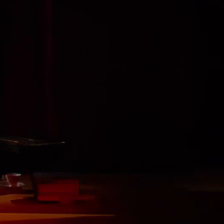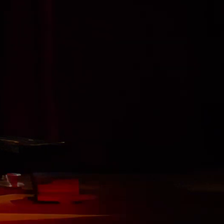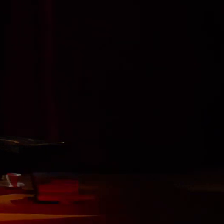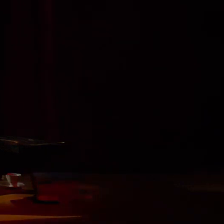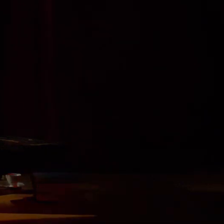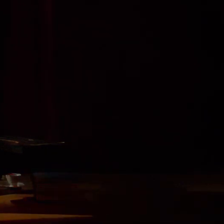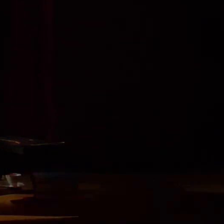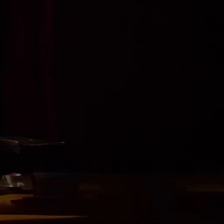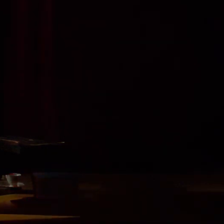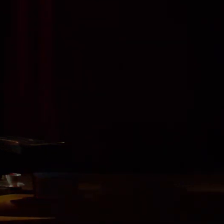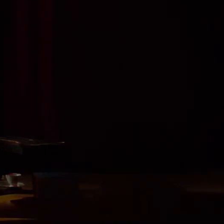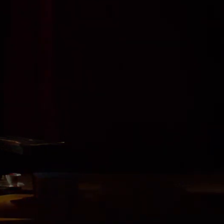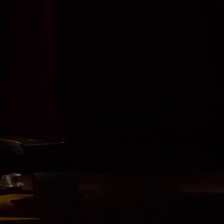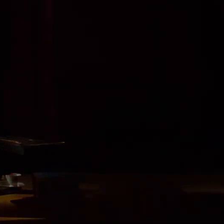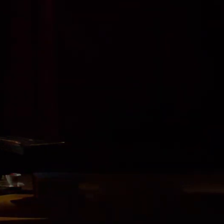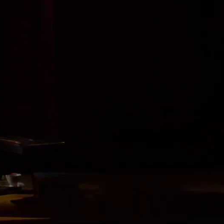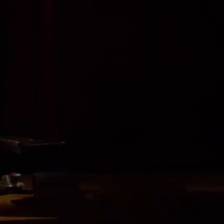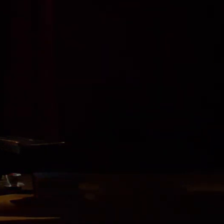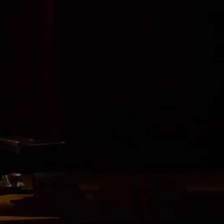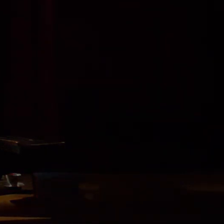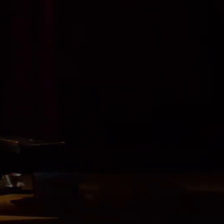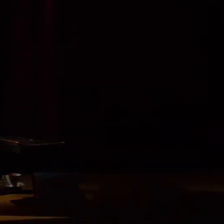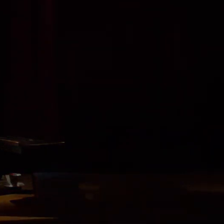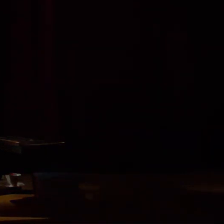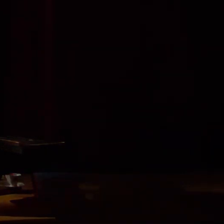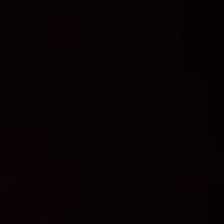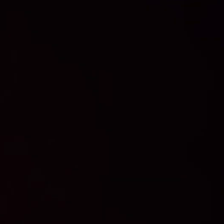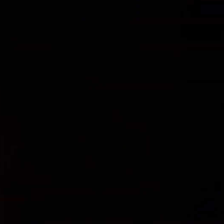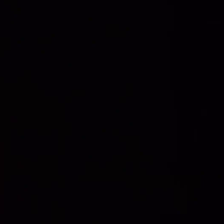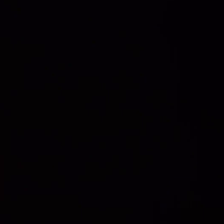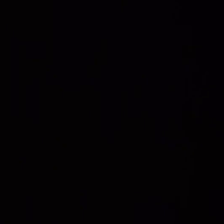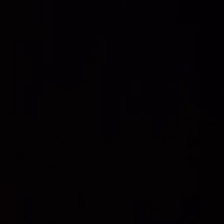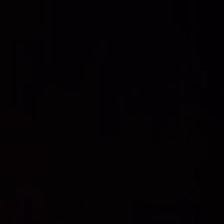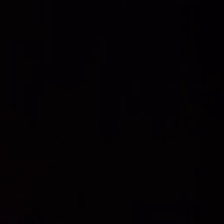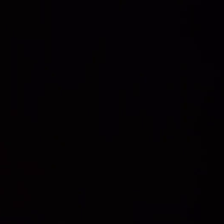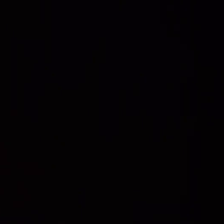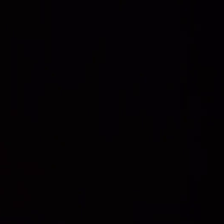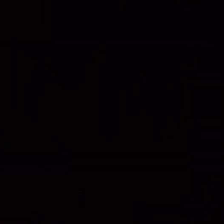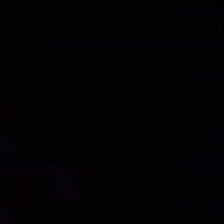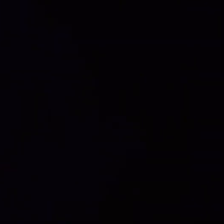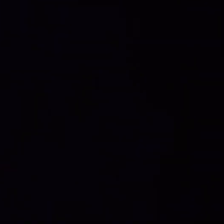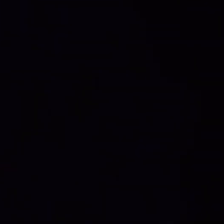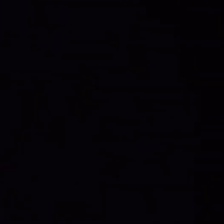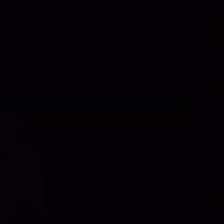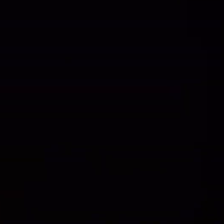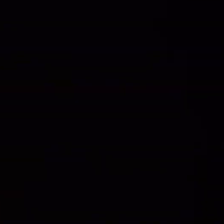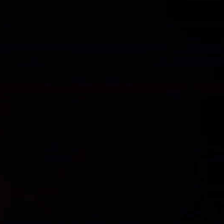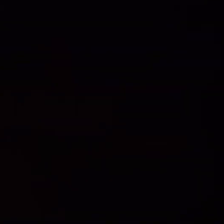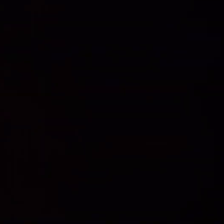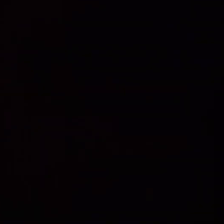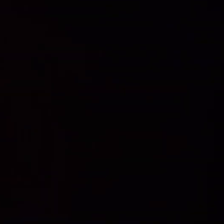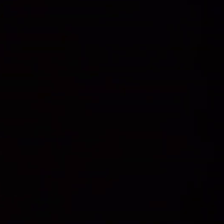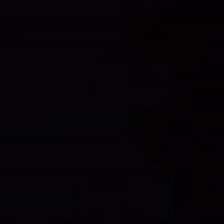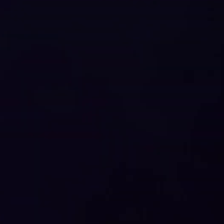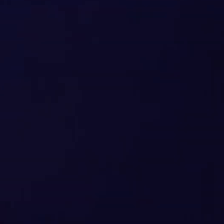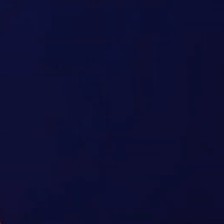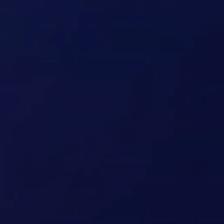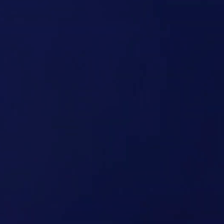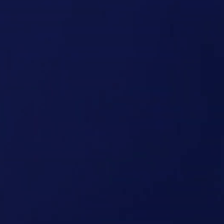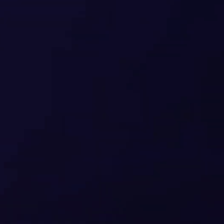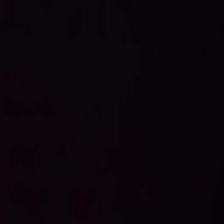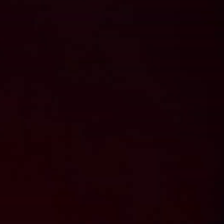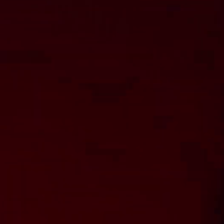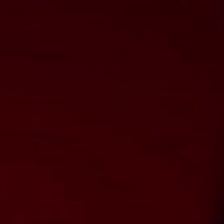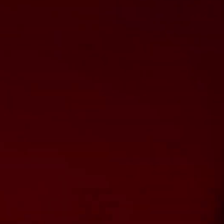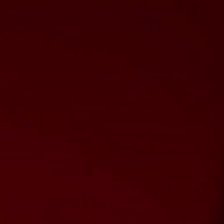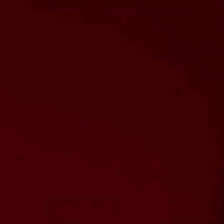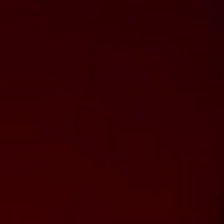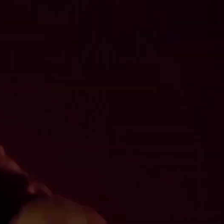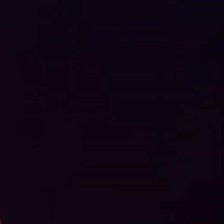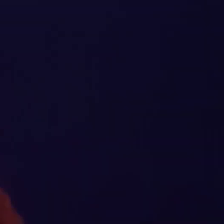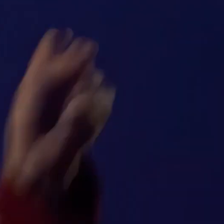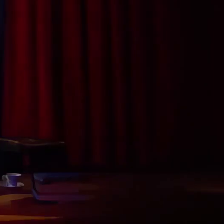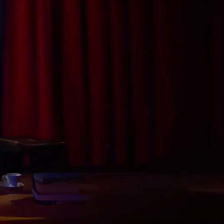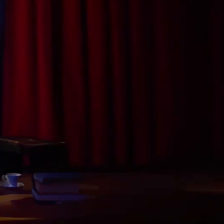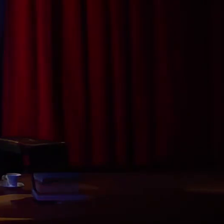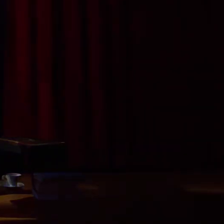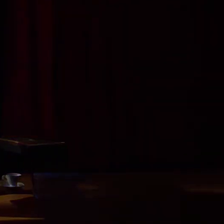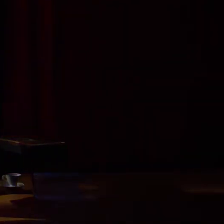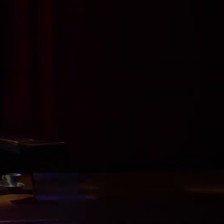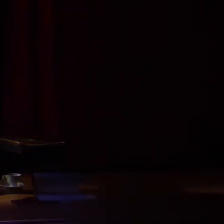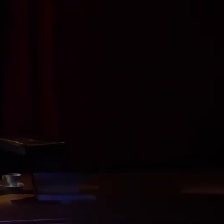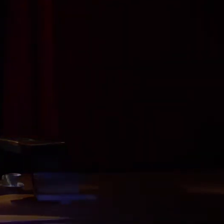(heart beating)